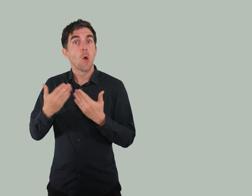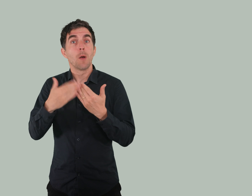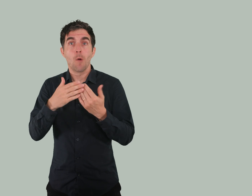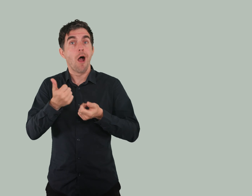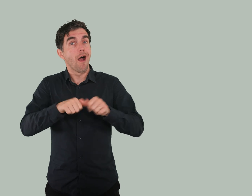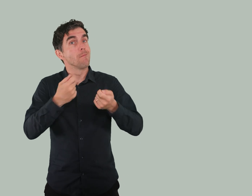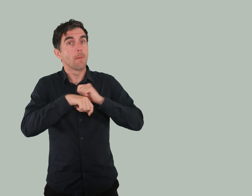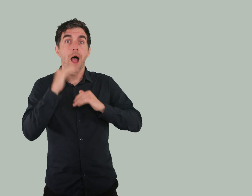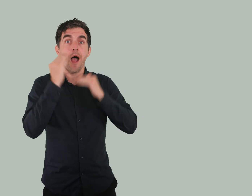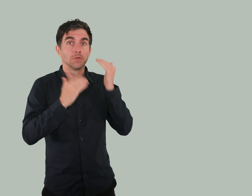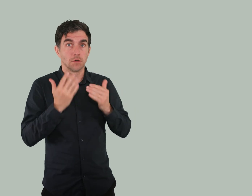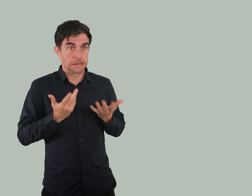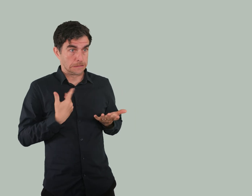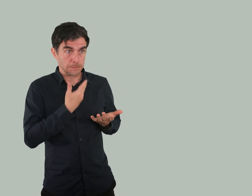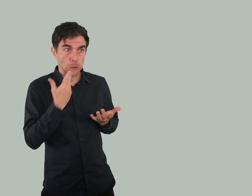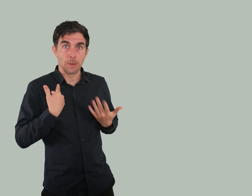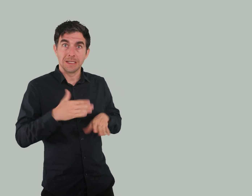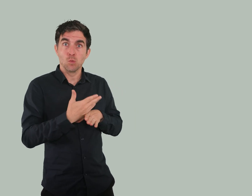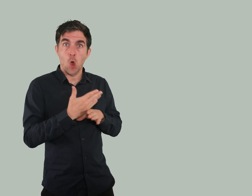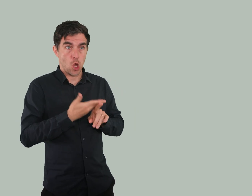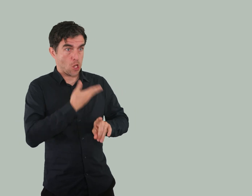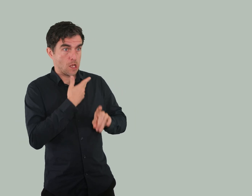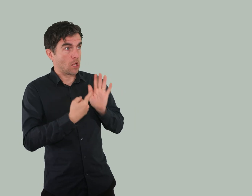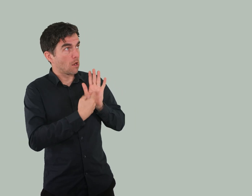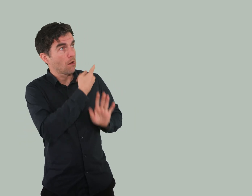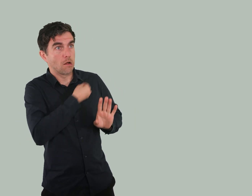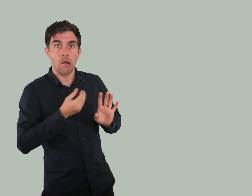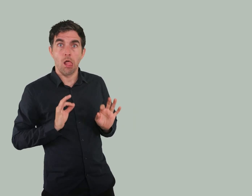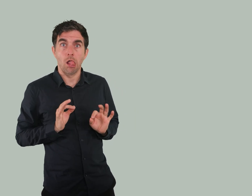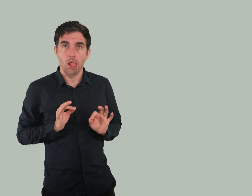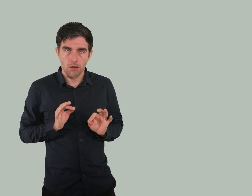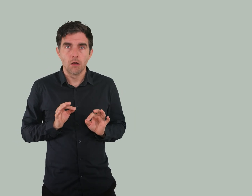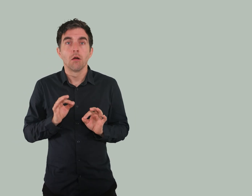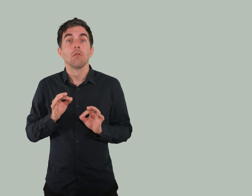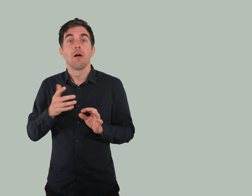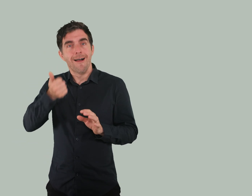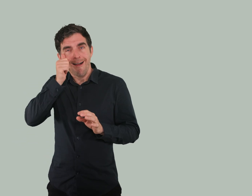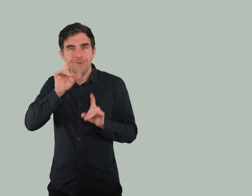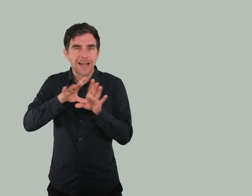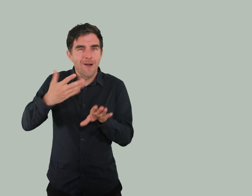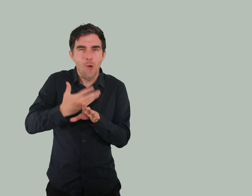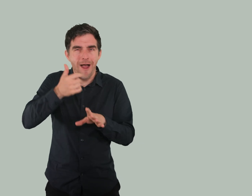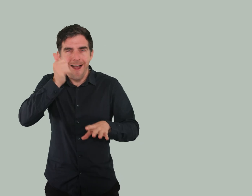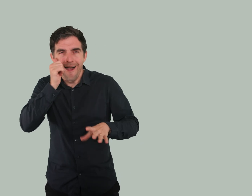More arrive at adulthood without employer references, without familiarity with workplace norms,